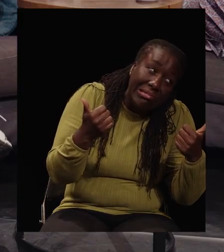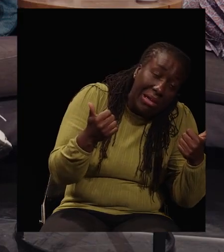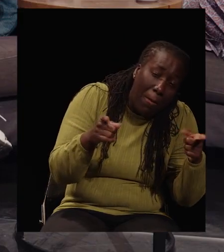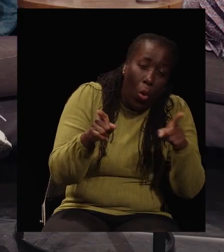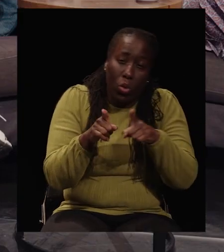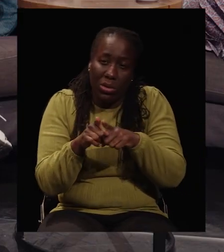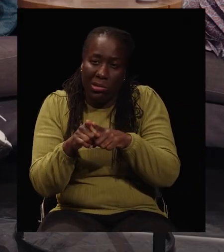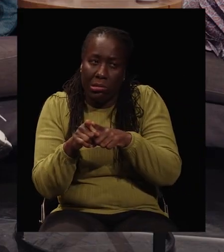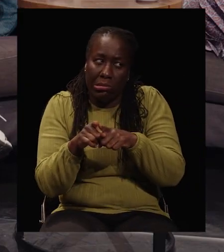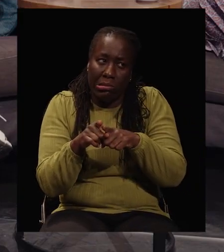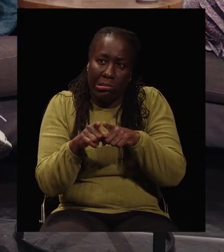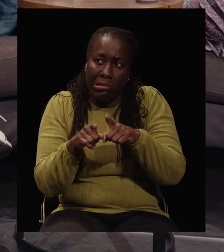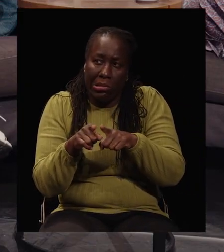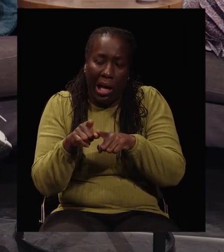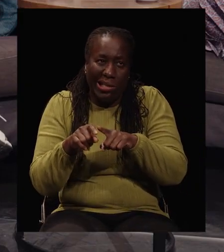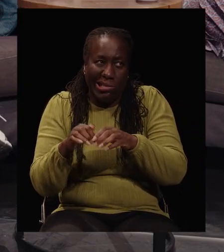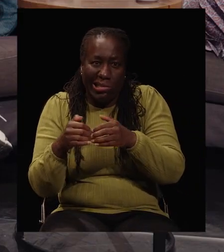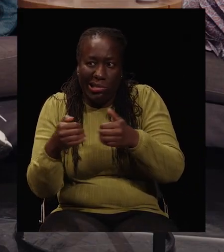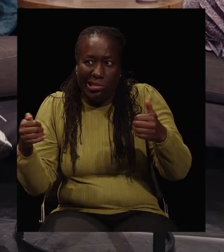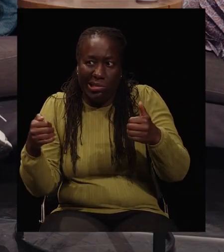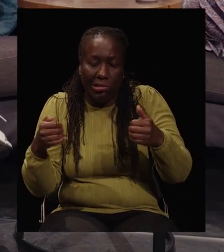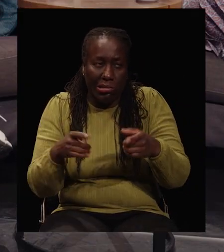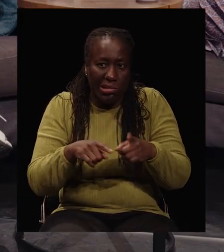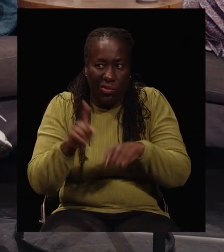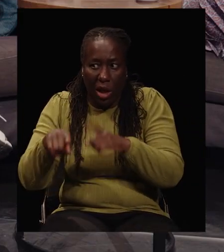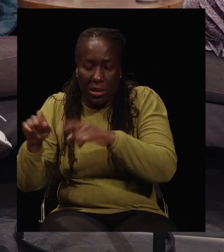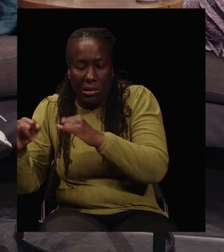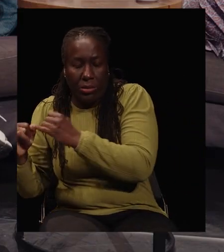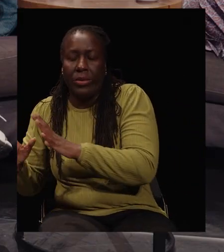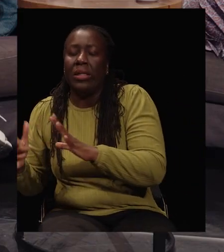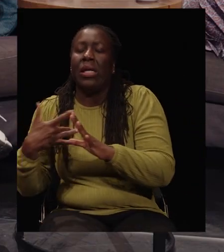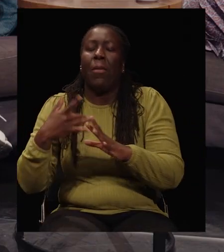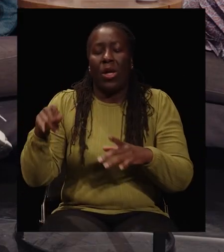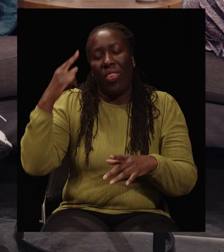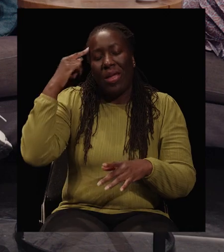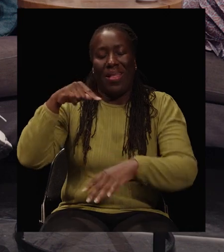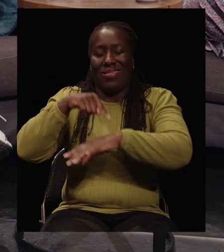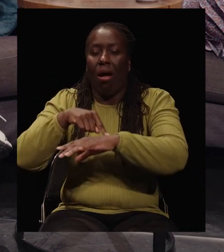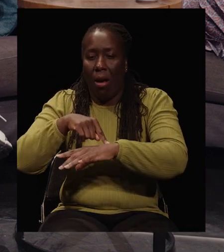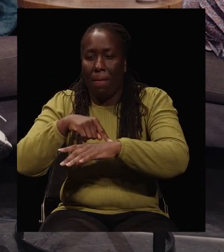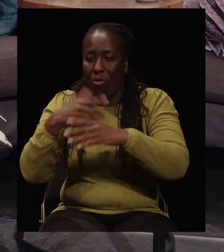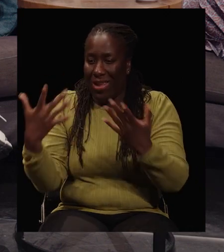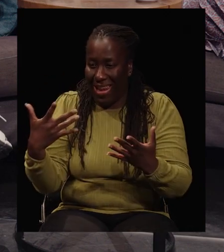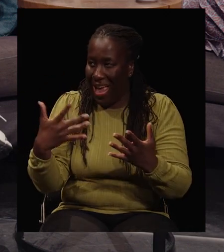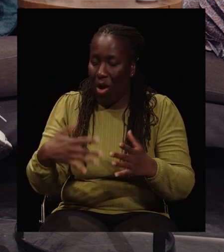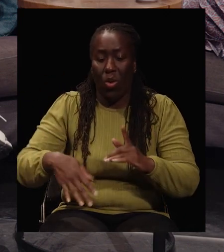I think when you think about this as an intersectional issue and we're in a time, a moment right now where intersectional solidarity